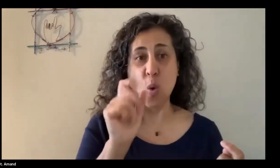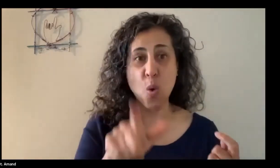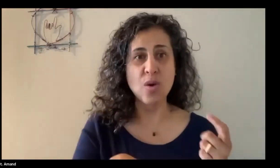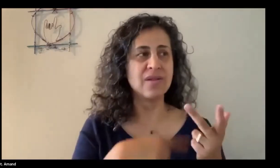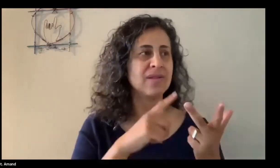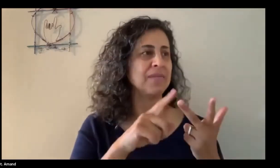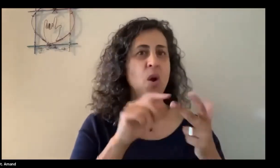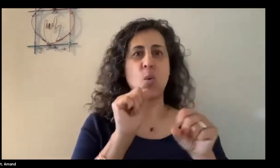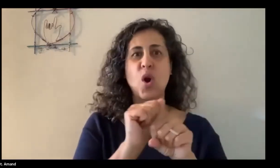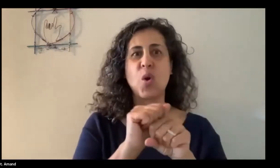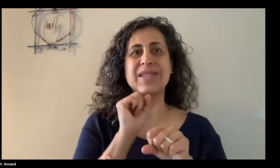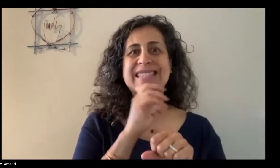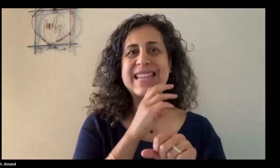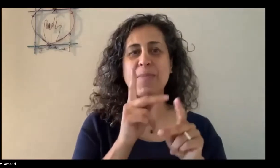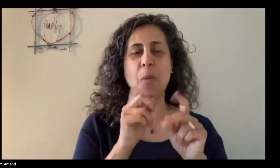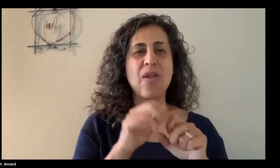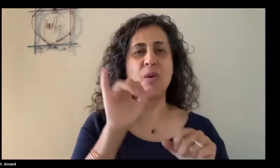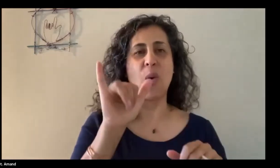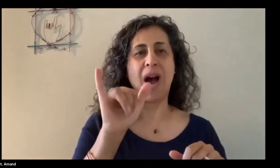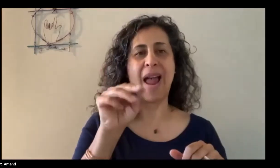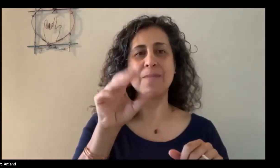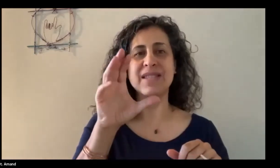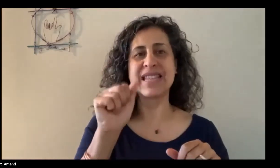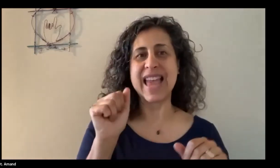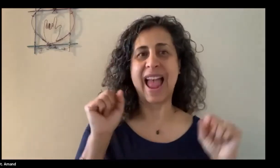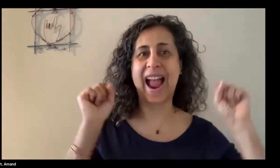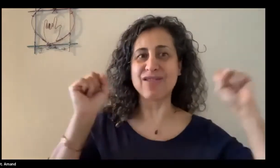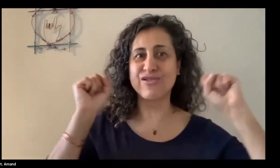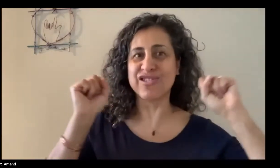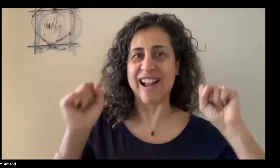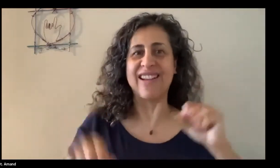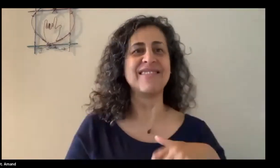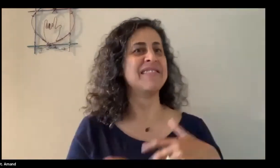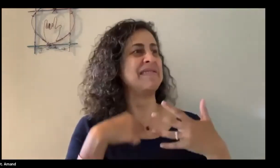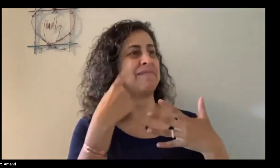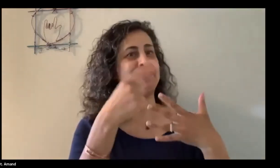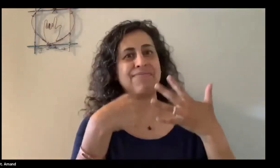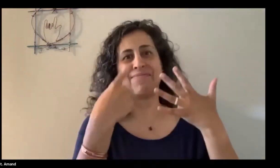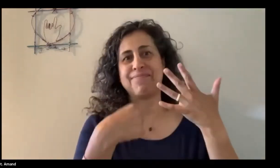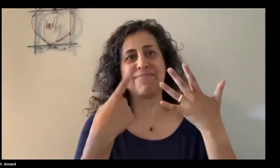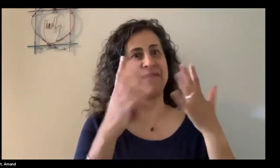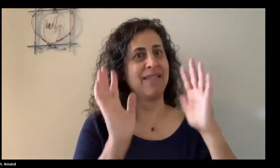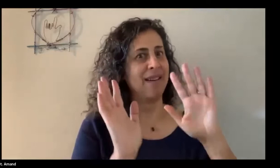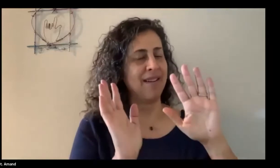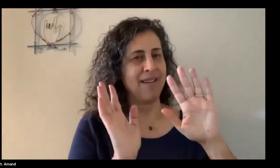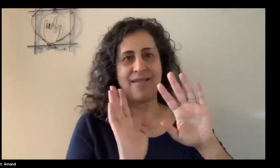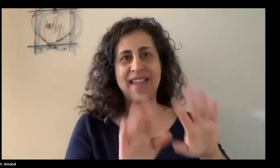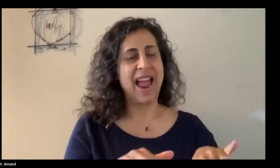working with Evelyn Zola, for example, or working with senior citizens at the YMC,